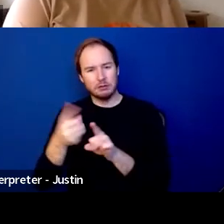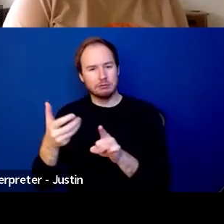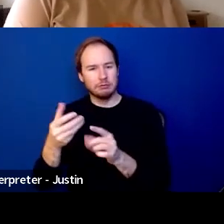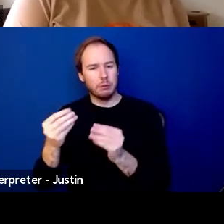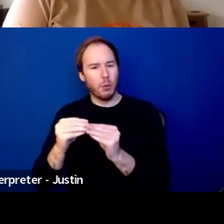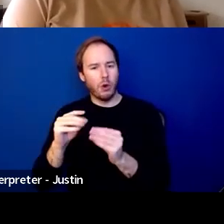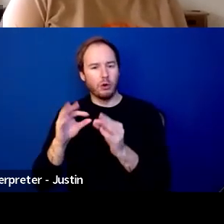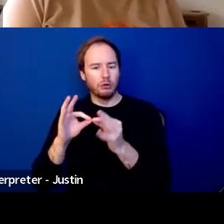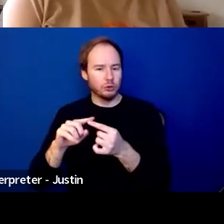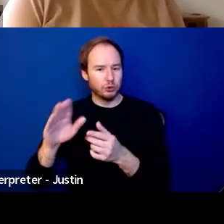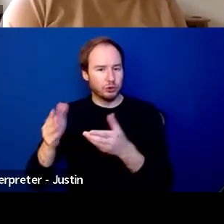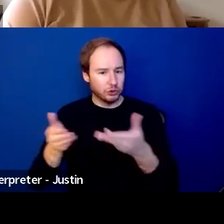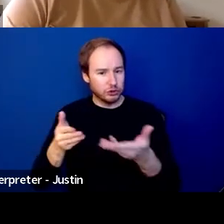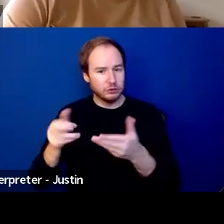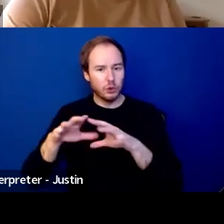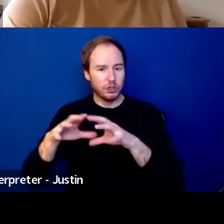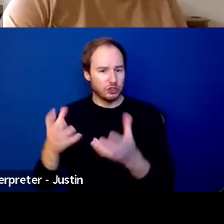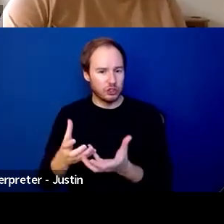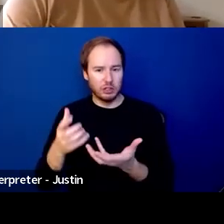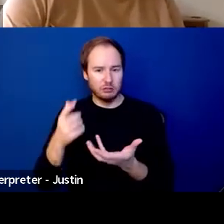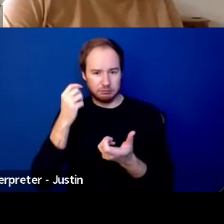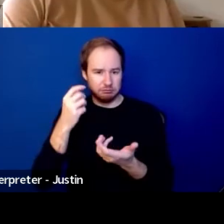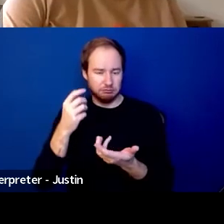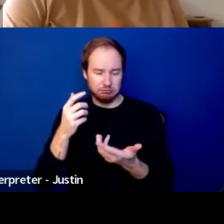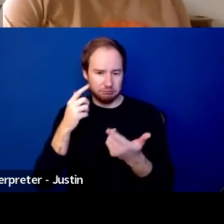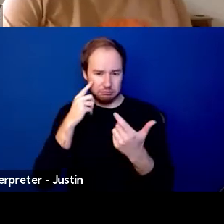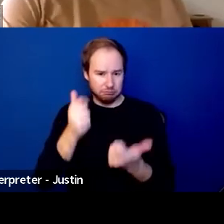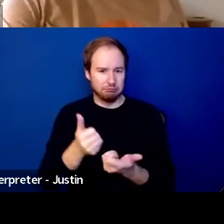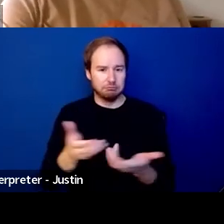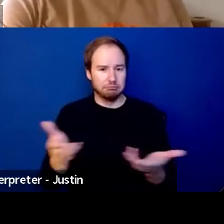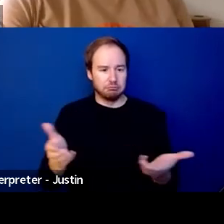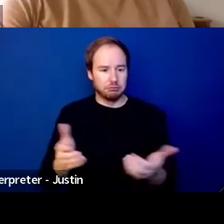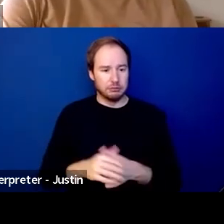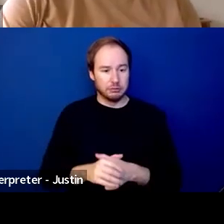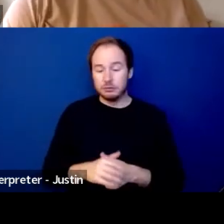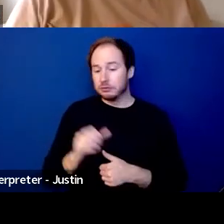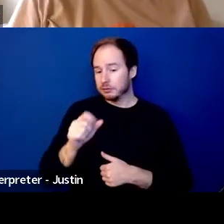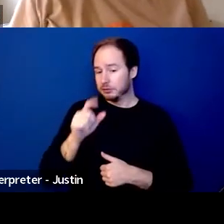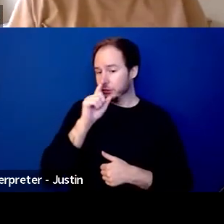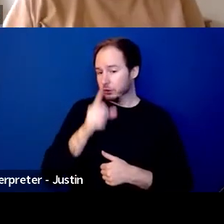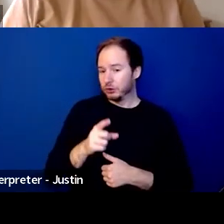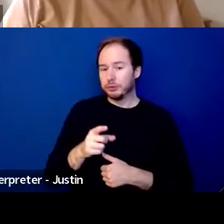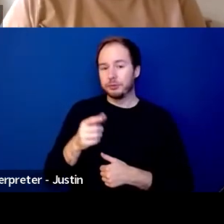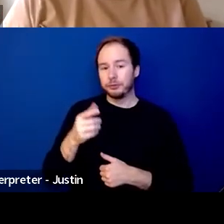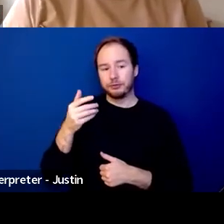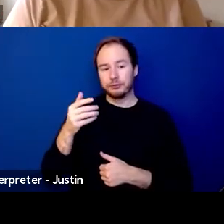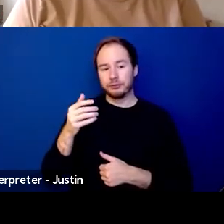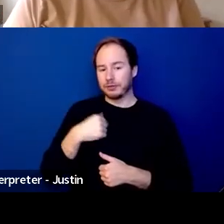general overview details on that, that'd be great too. Yeah, so like I said, we have,